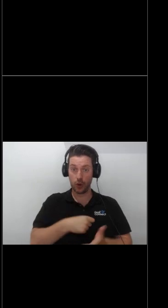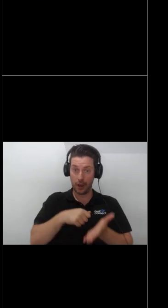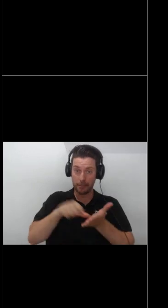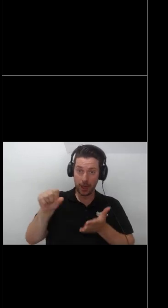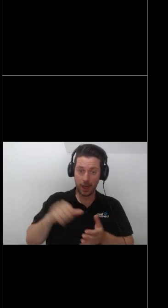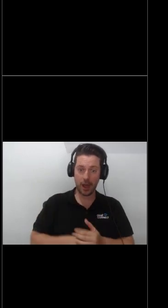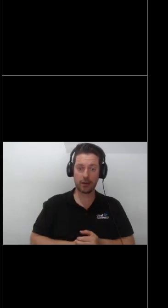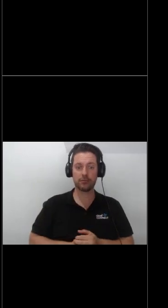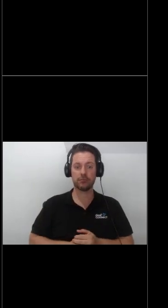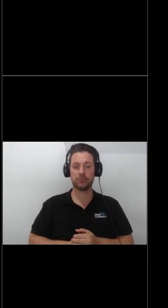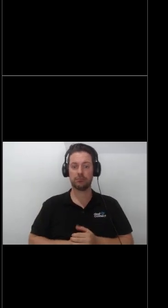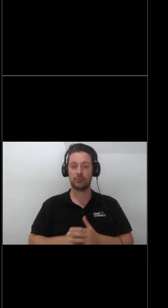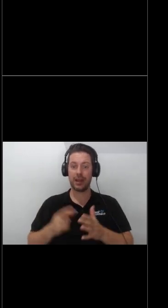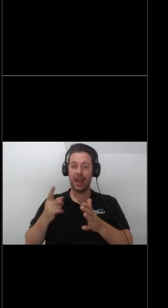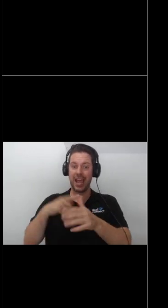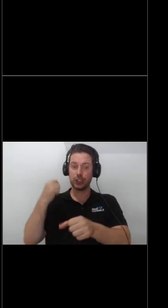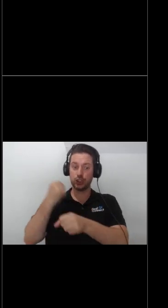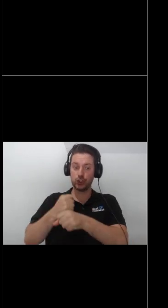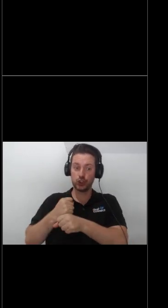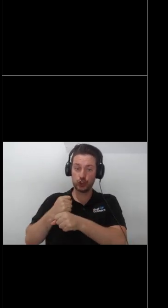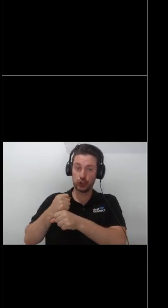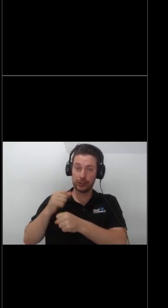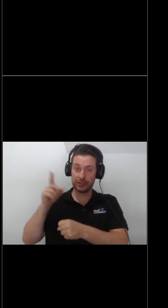The attorney general, the chief psychiatrist